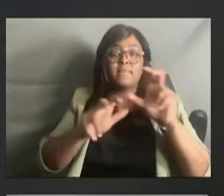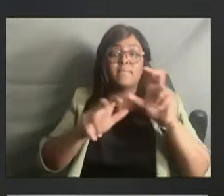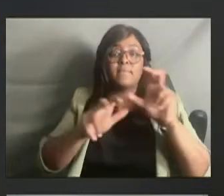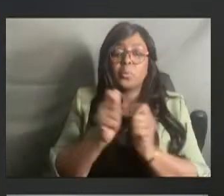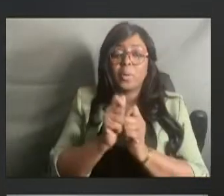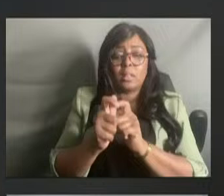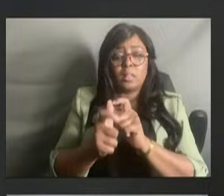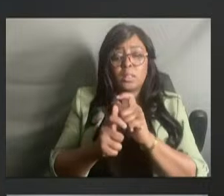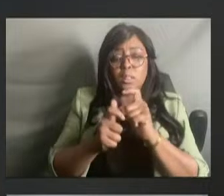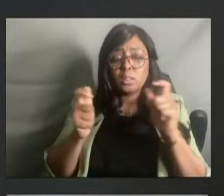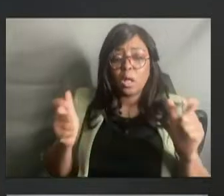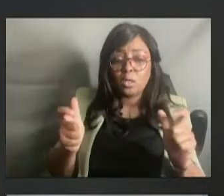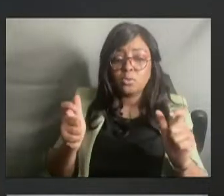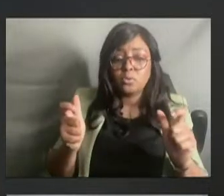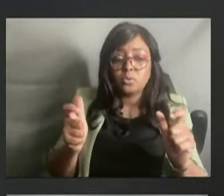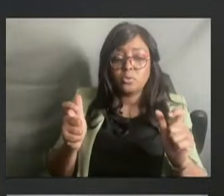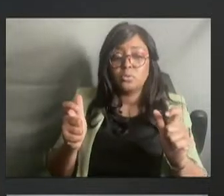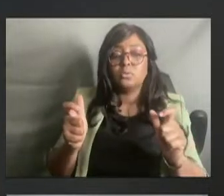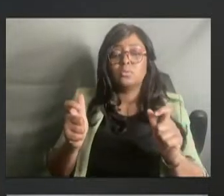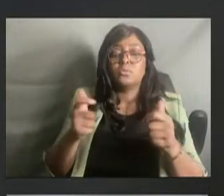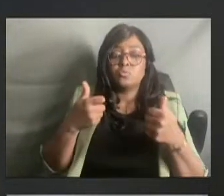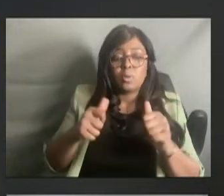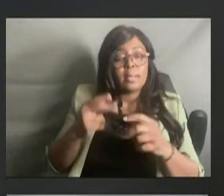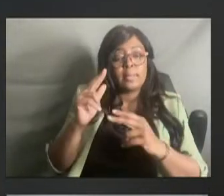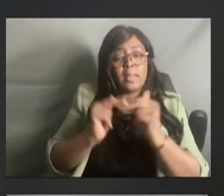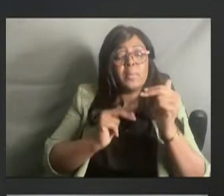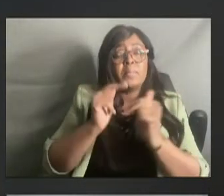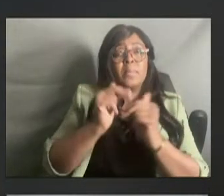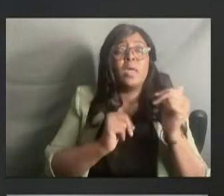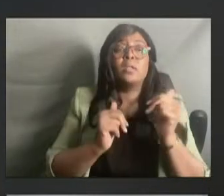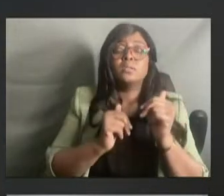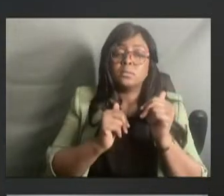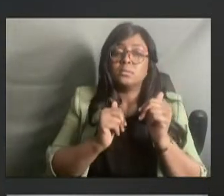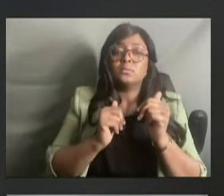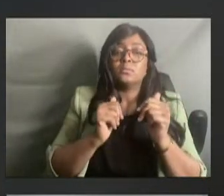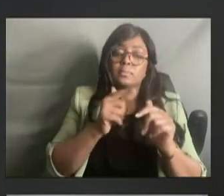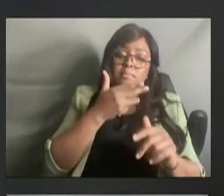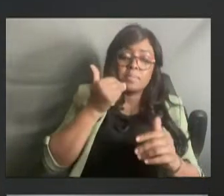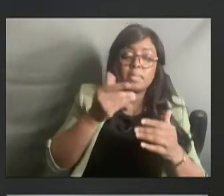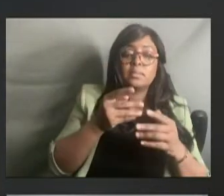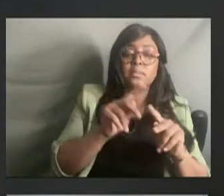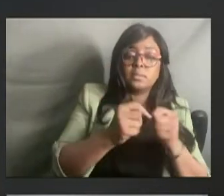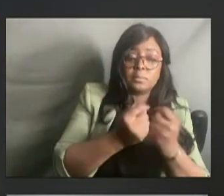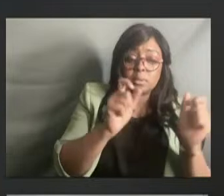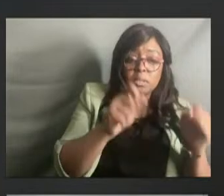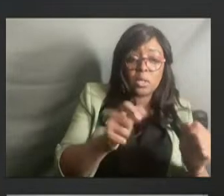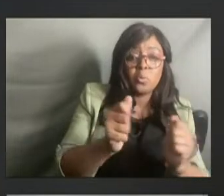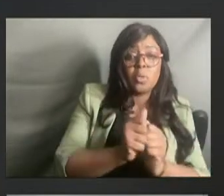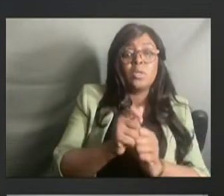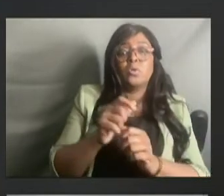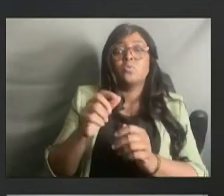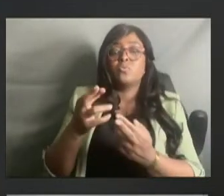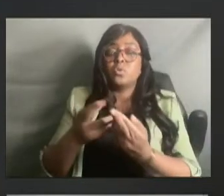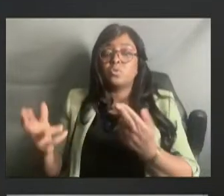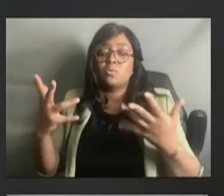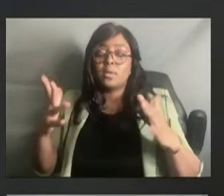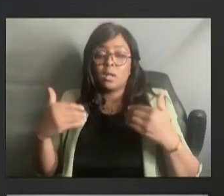but we are investing writ large in trying to build the best team